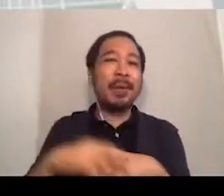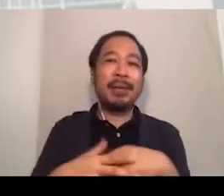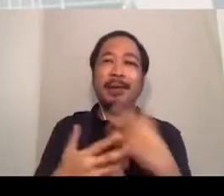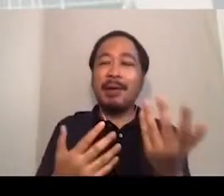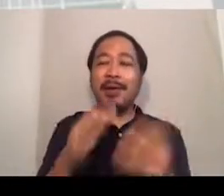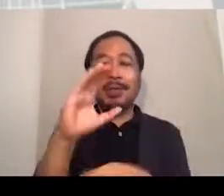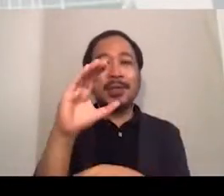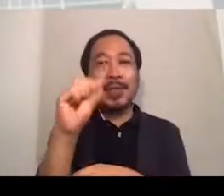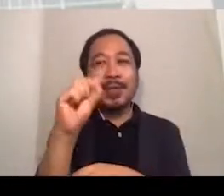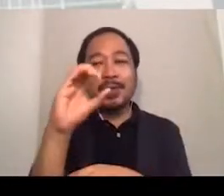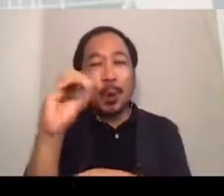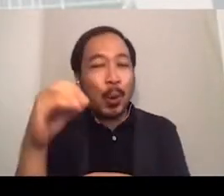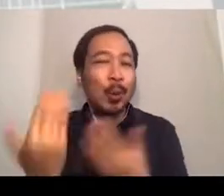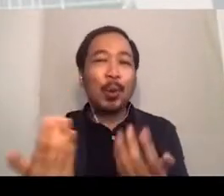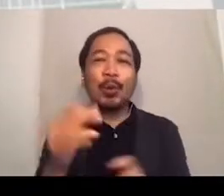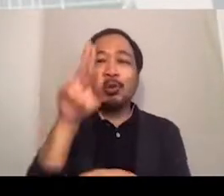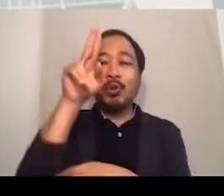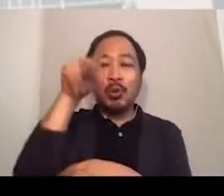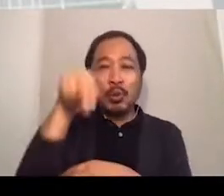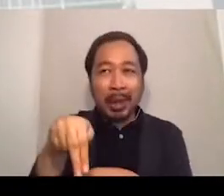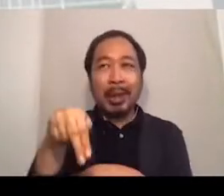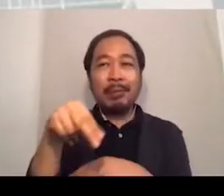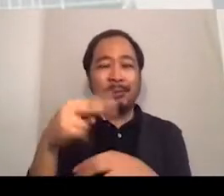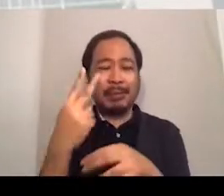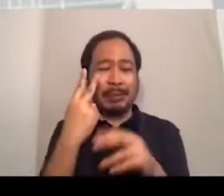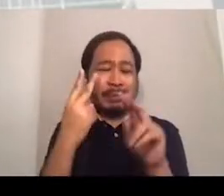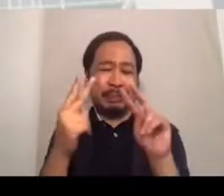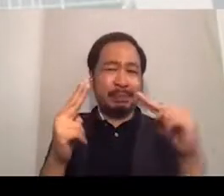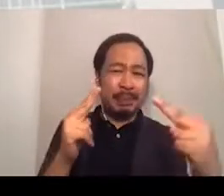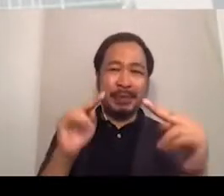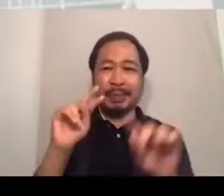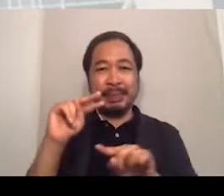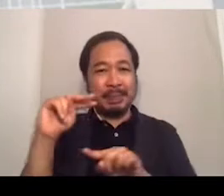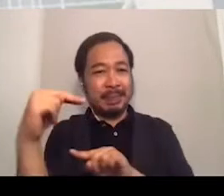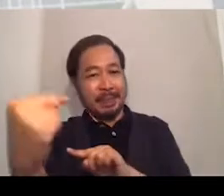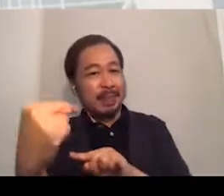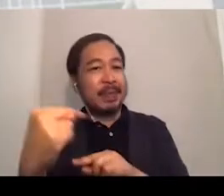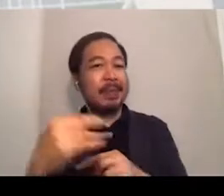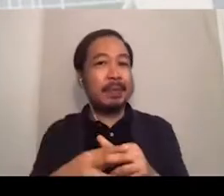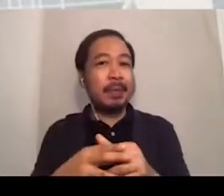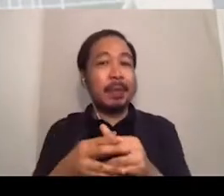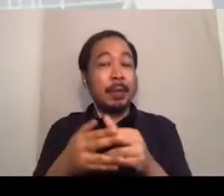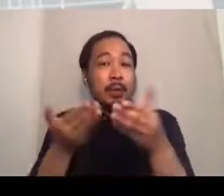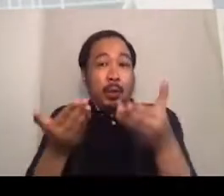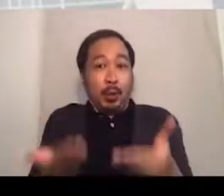Ms. Afamasaga Faauiga Mulitalo